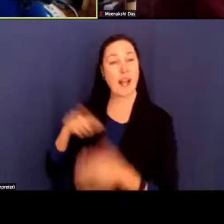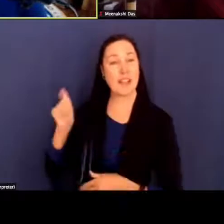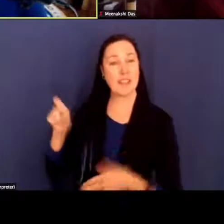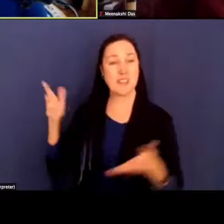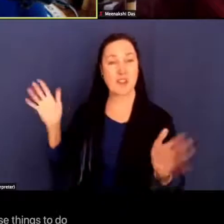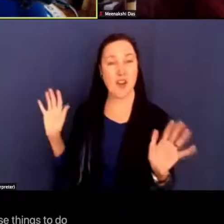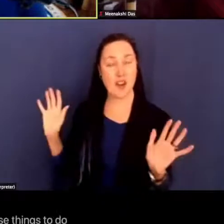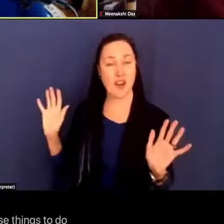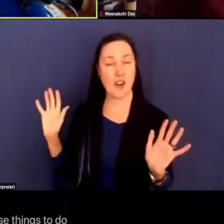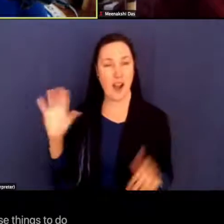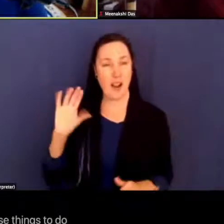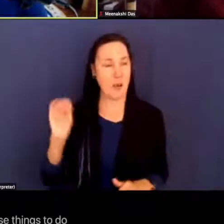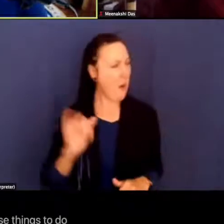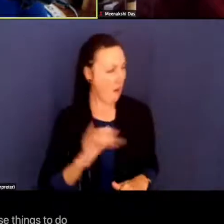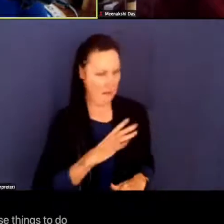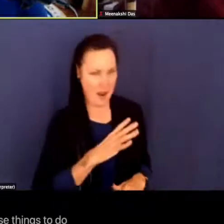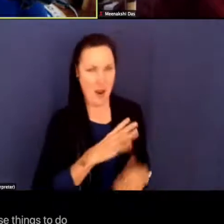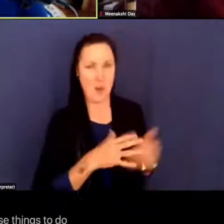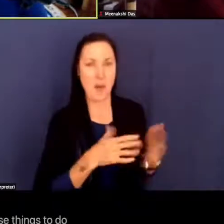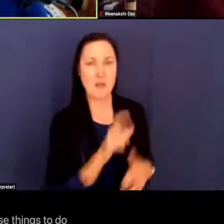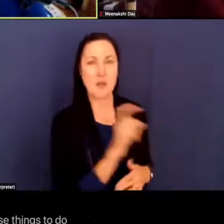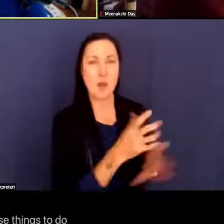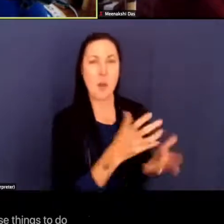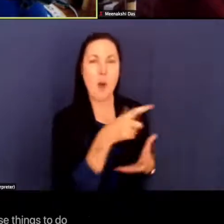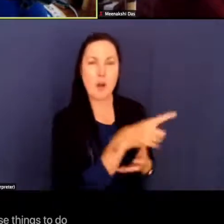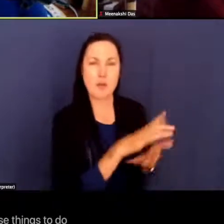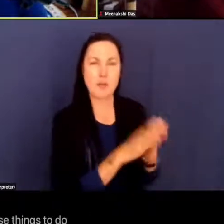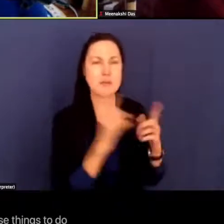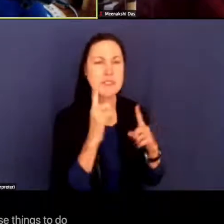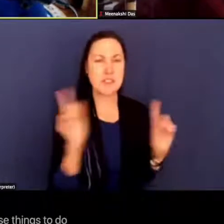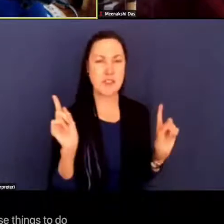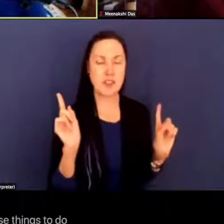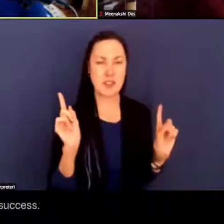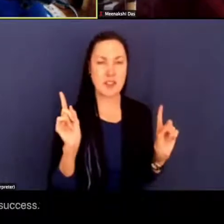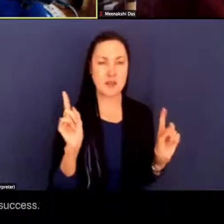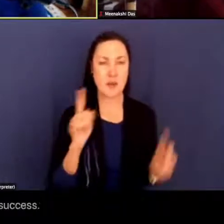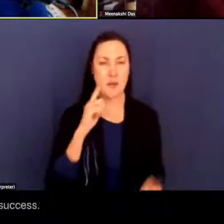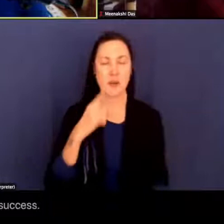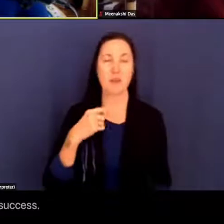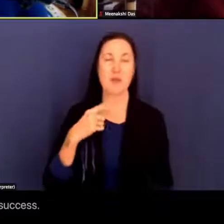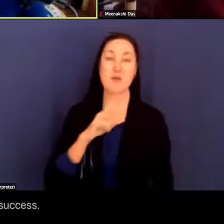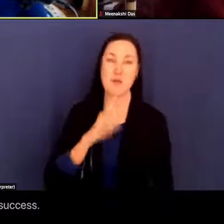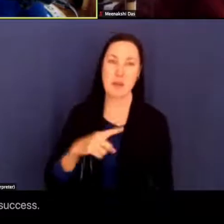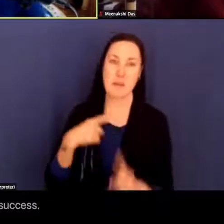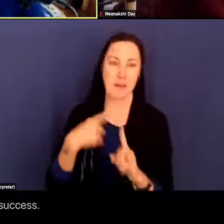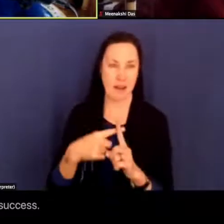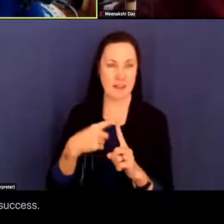And I think that that was a good experience for me. Now I think there are plenty of companies that